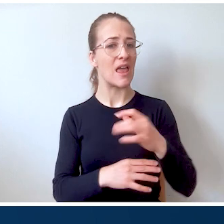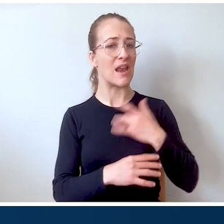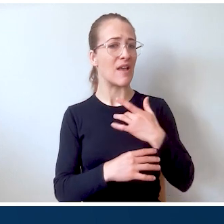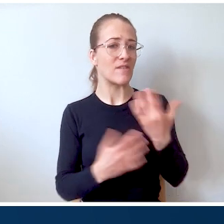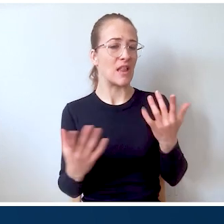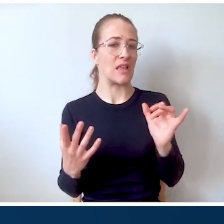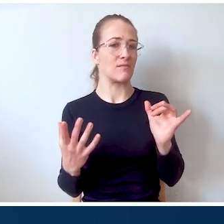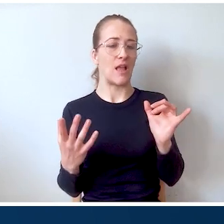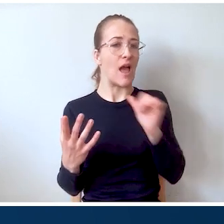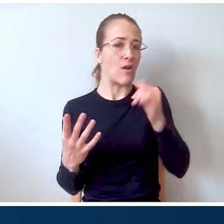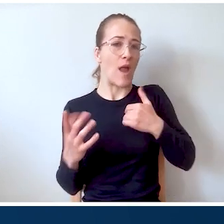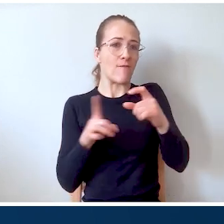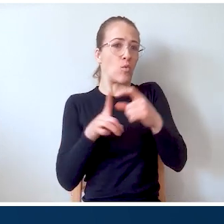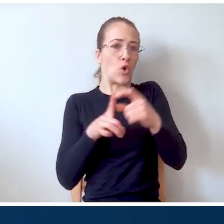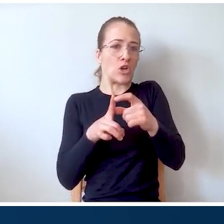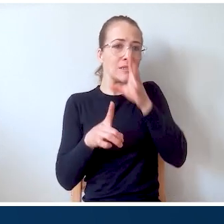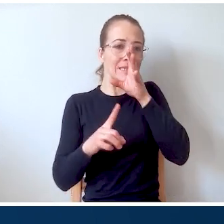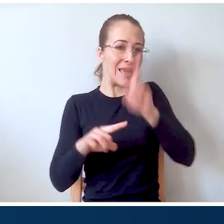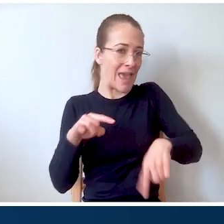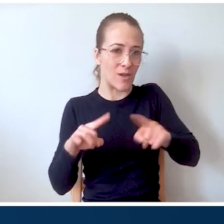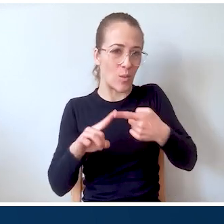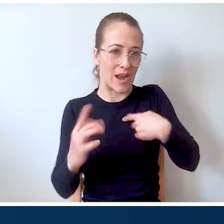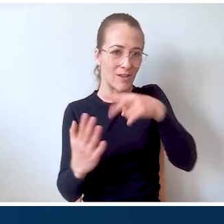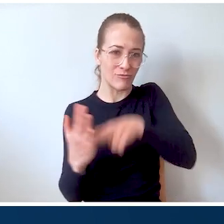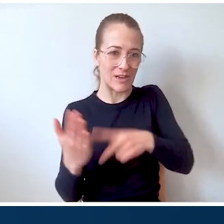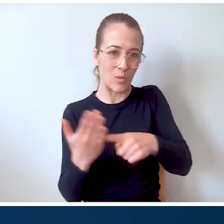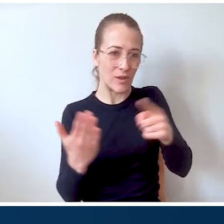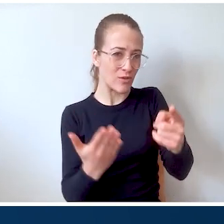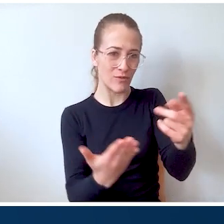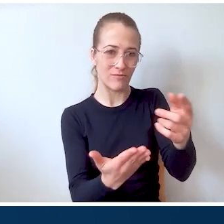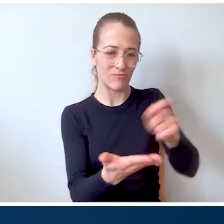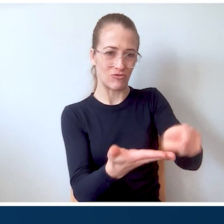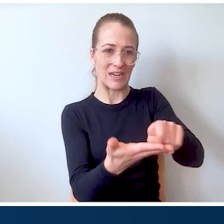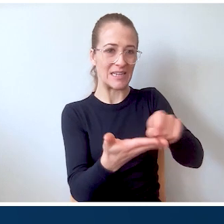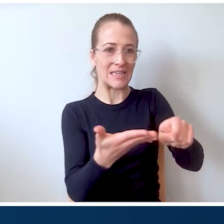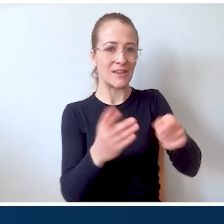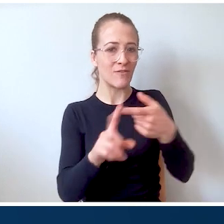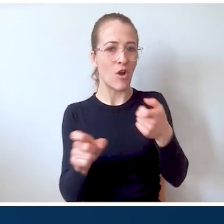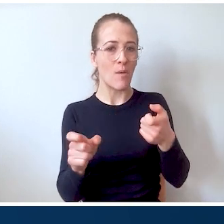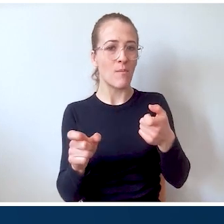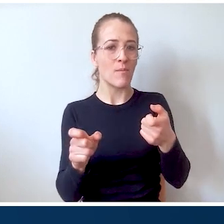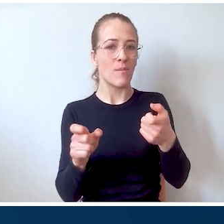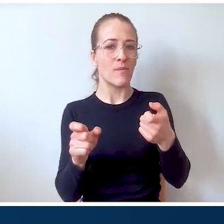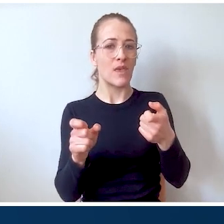when I read what you've written. Thank you. - Because it is from such a point of